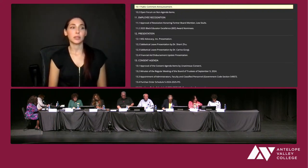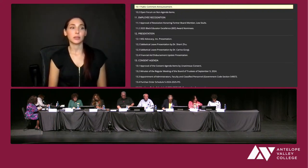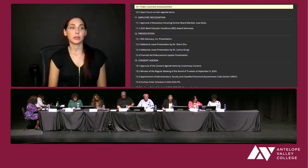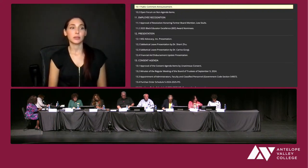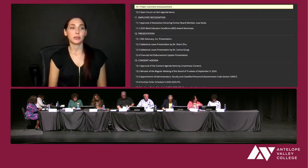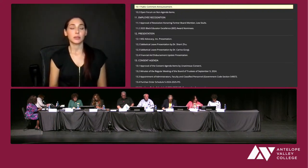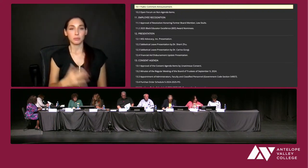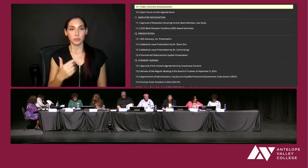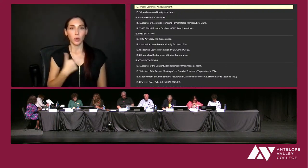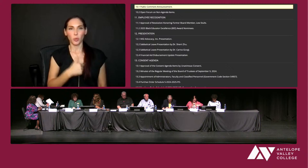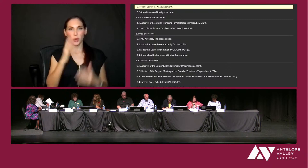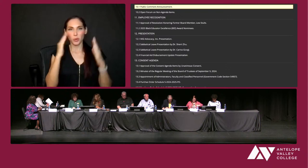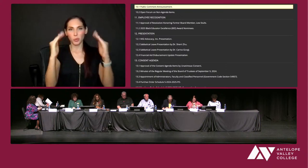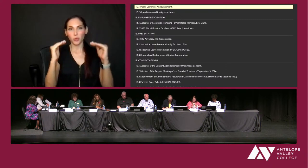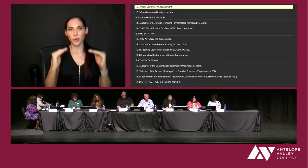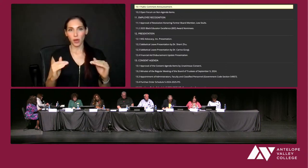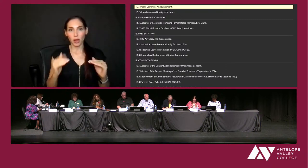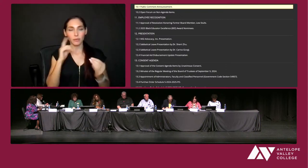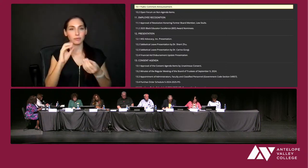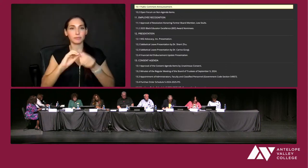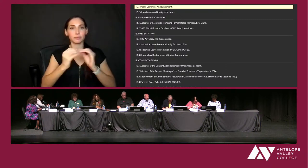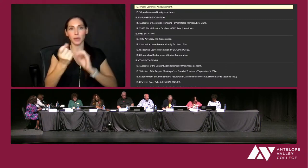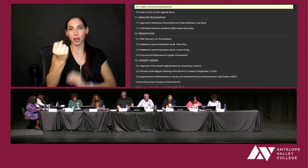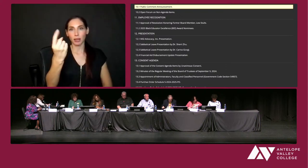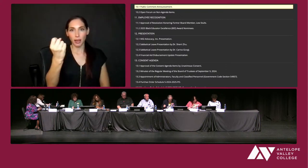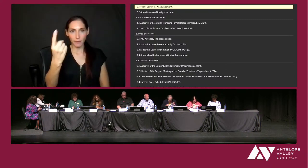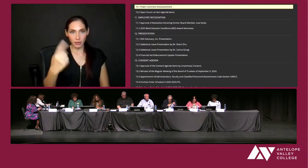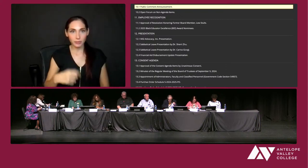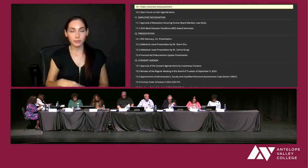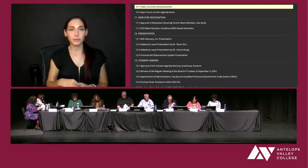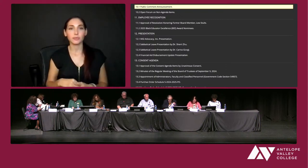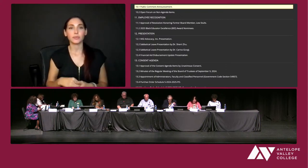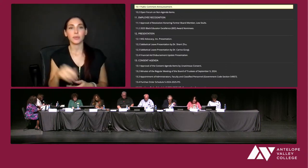So we will move on to 11, uh, employee recognition.